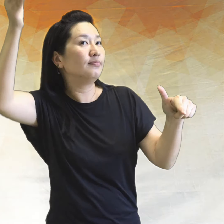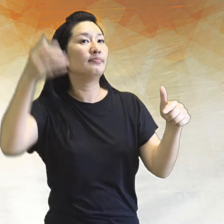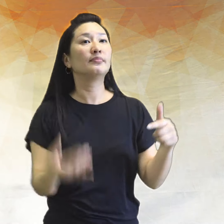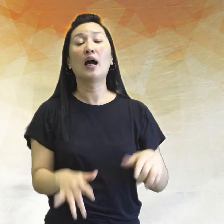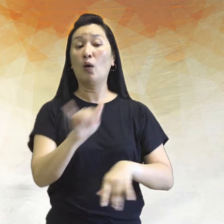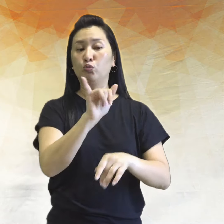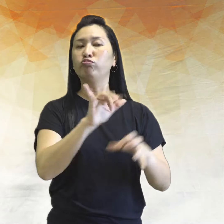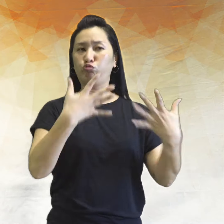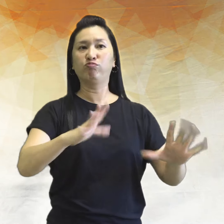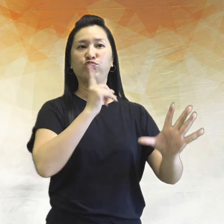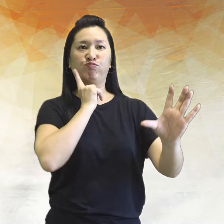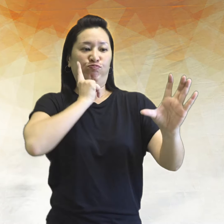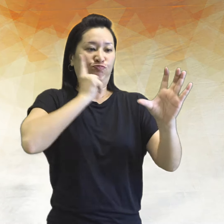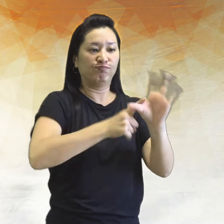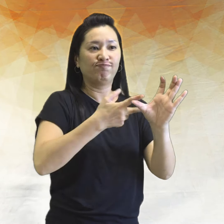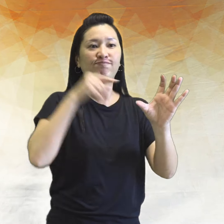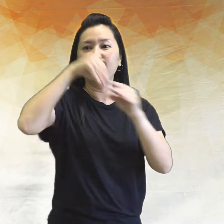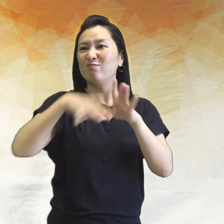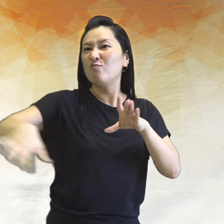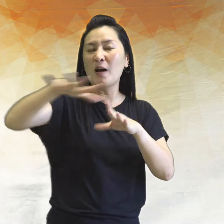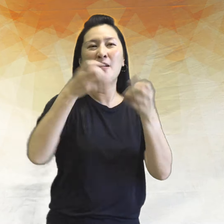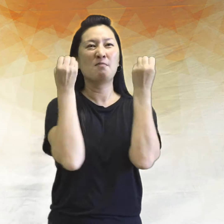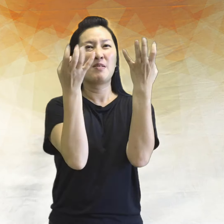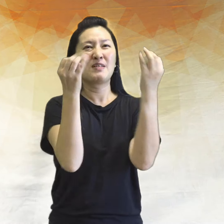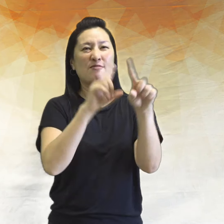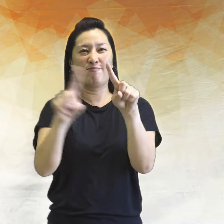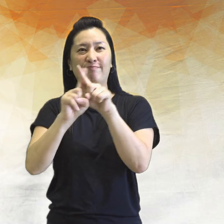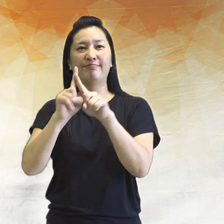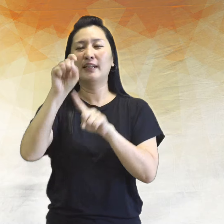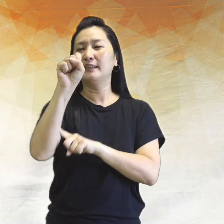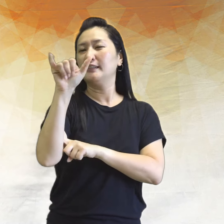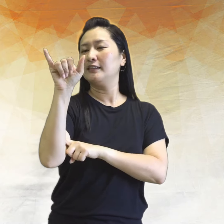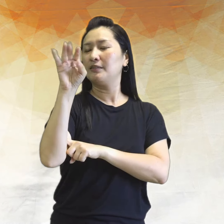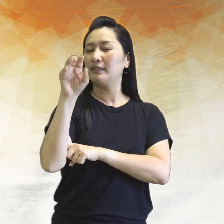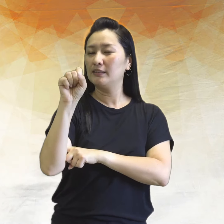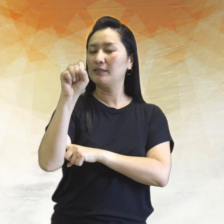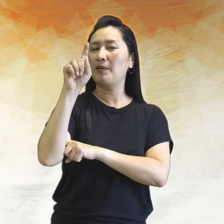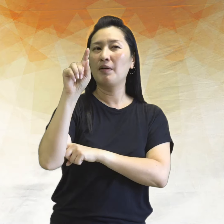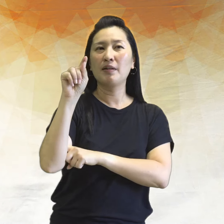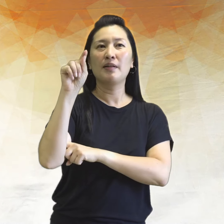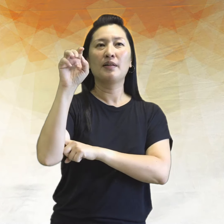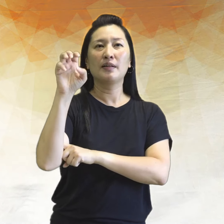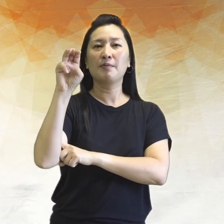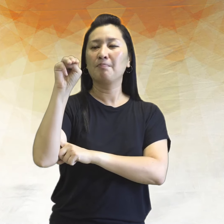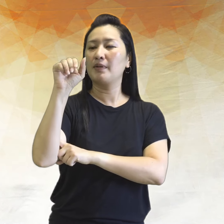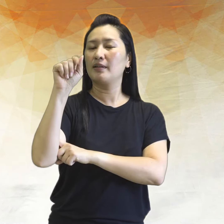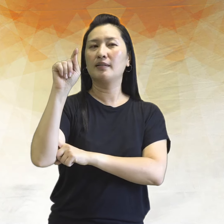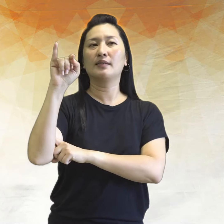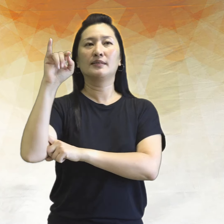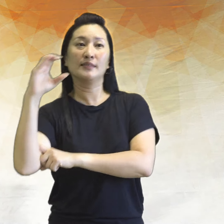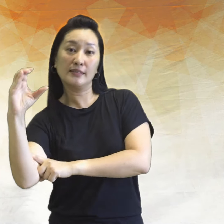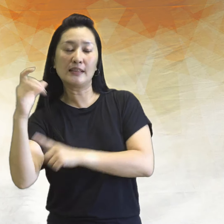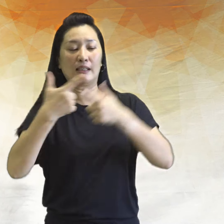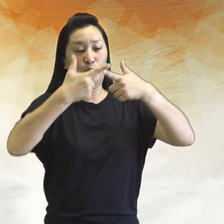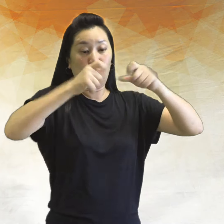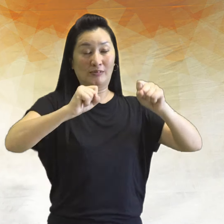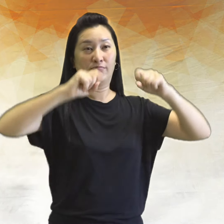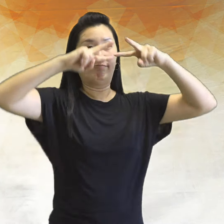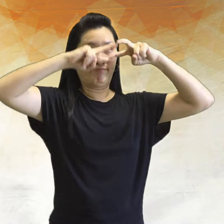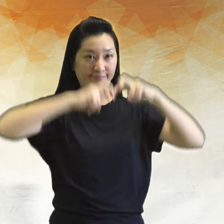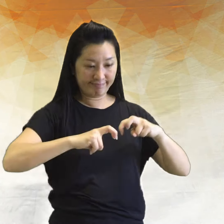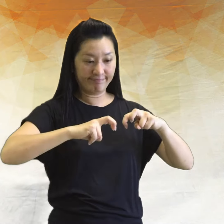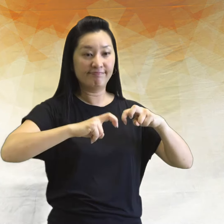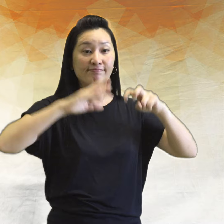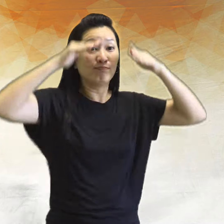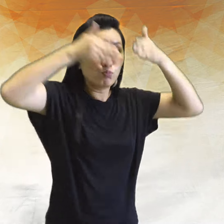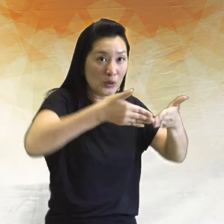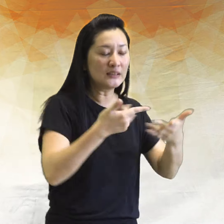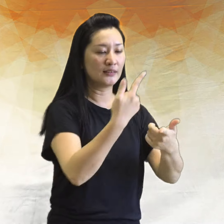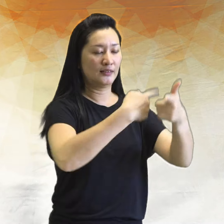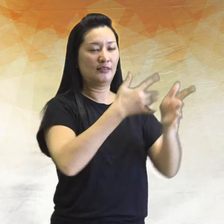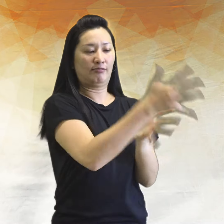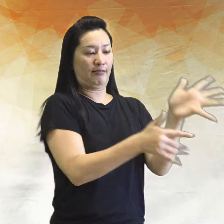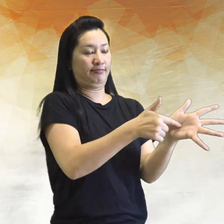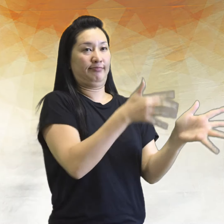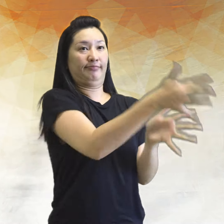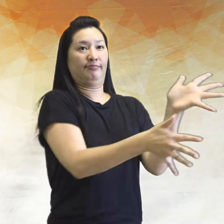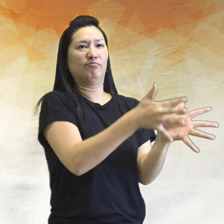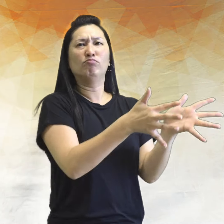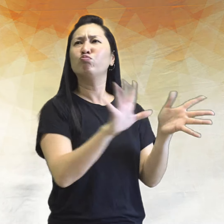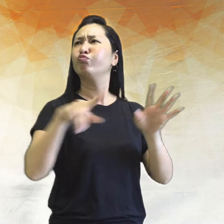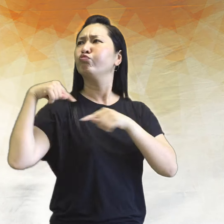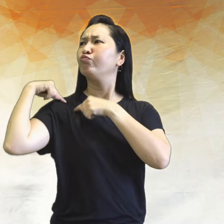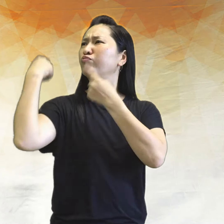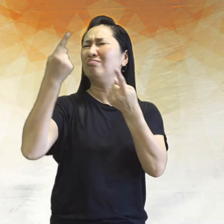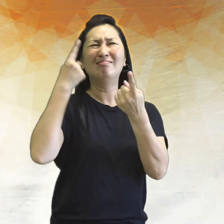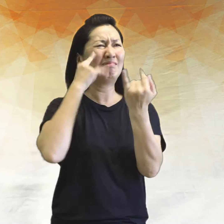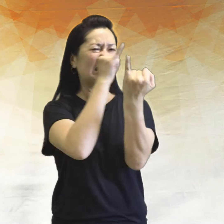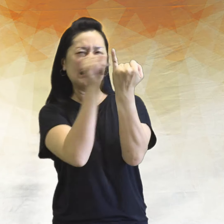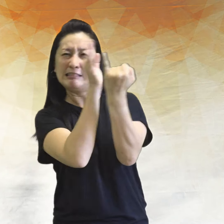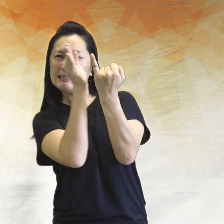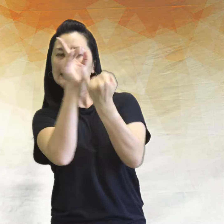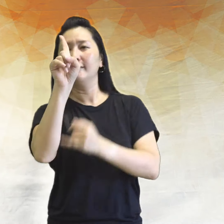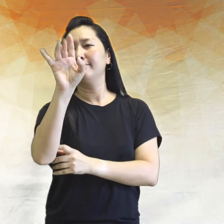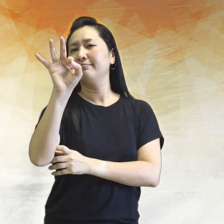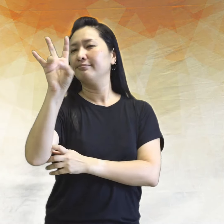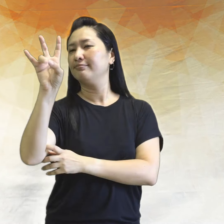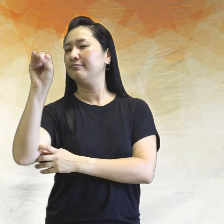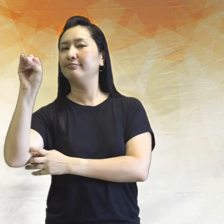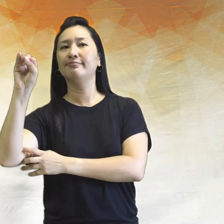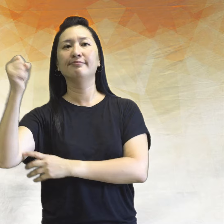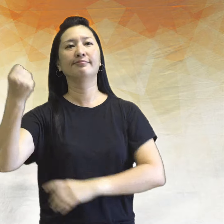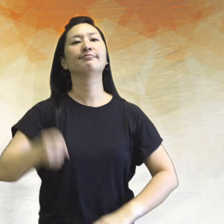This has been confirmed in many systematic linguistic research on sign language since the late 1970s.